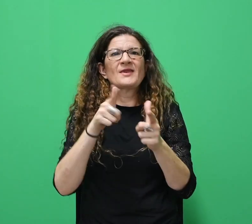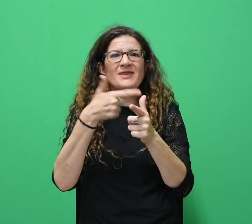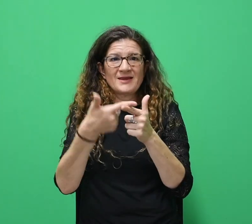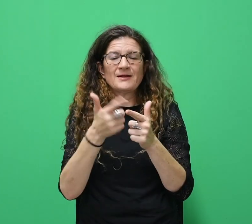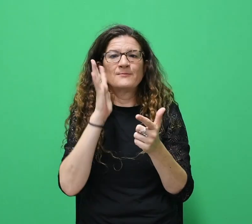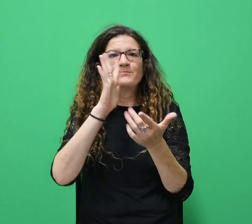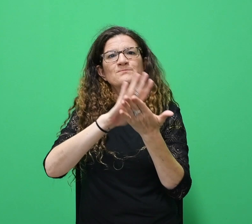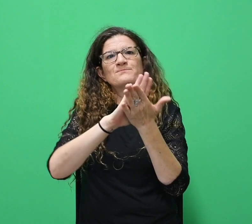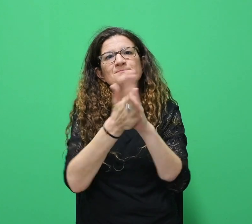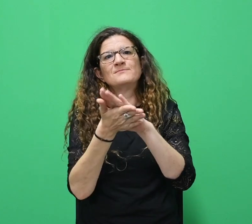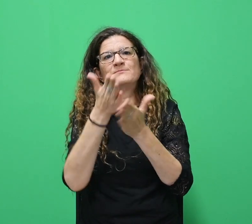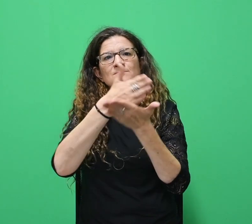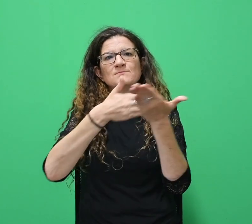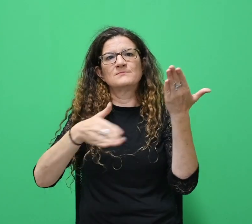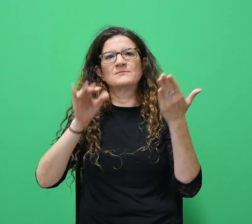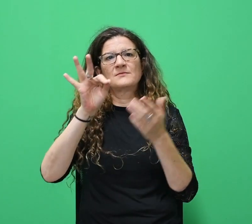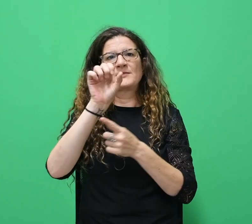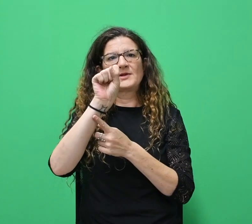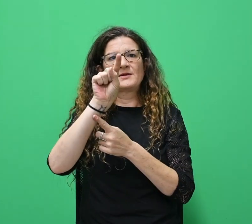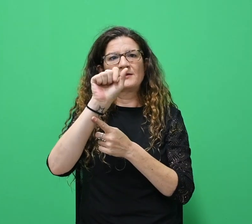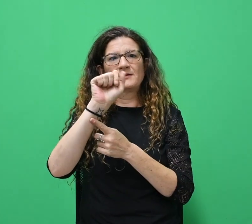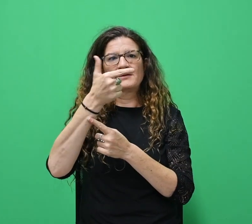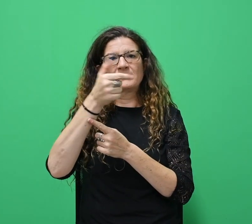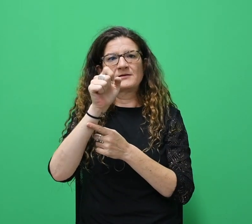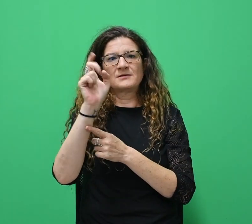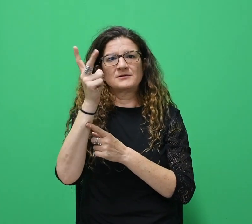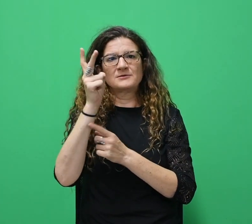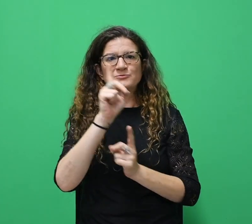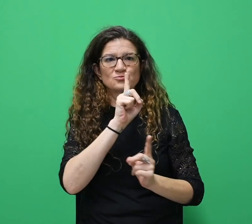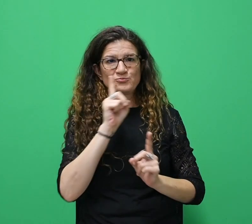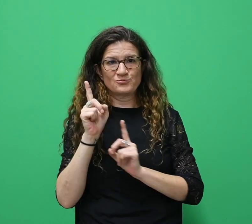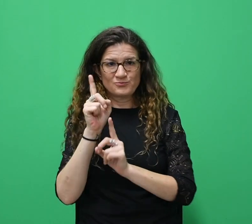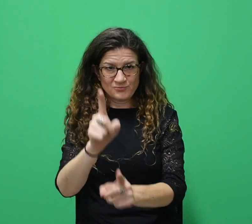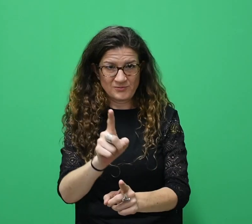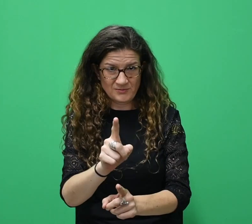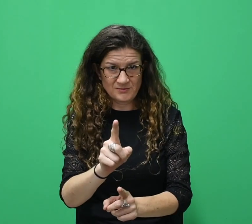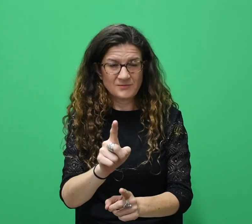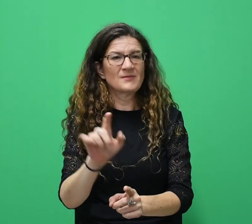Then this will be part of Stage 2 report.